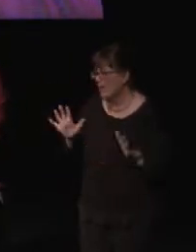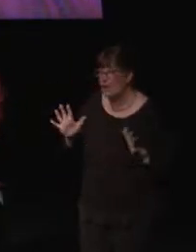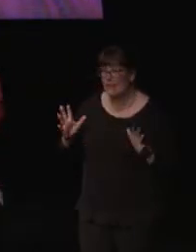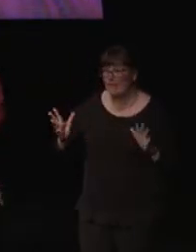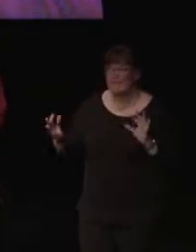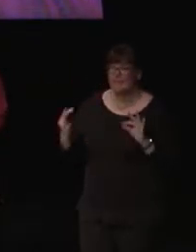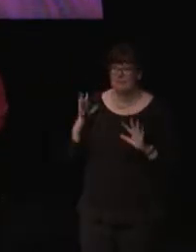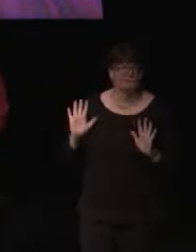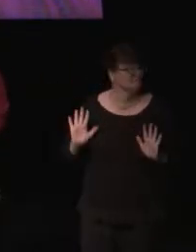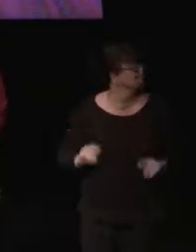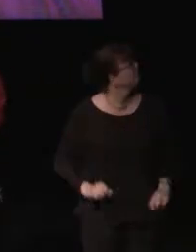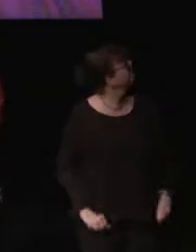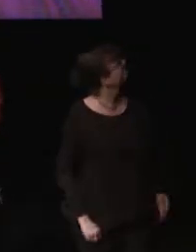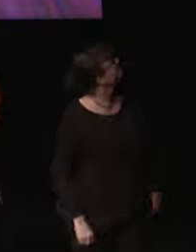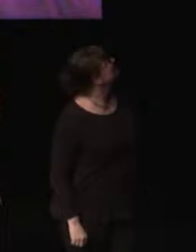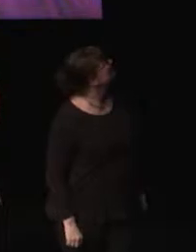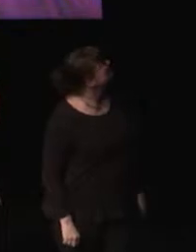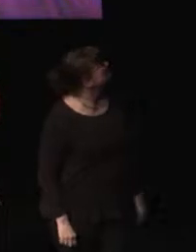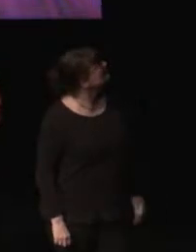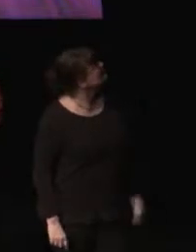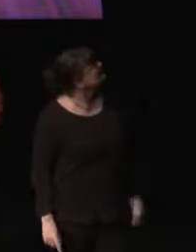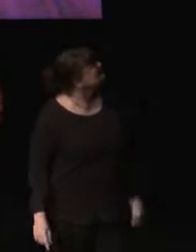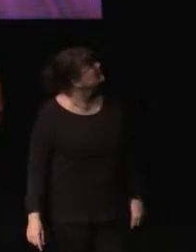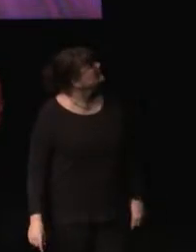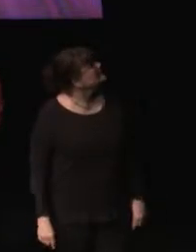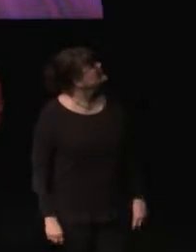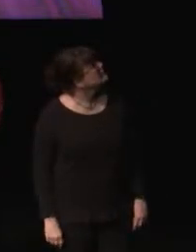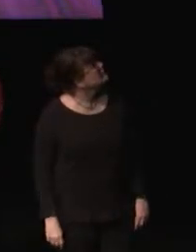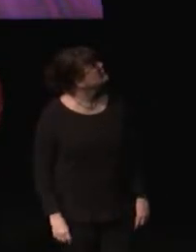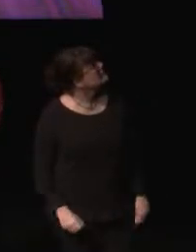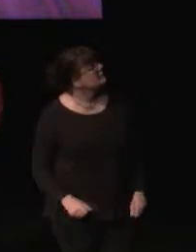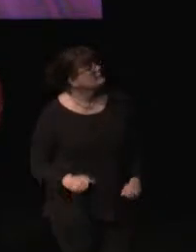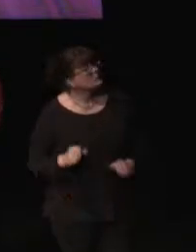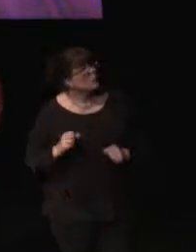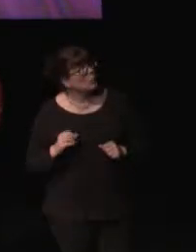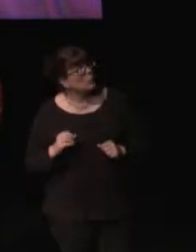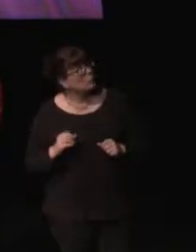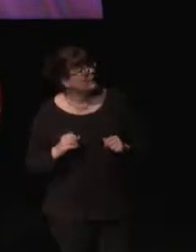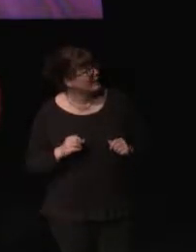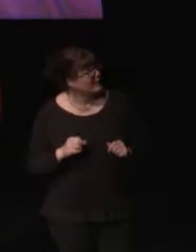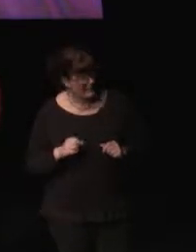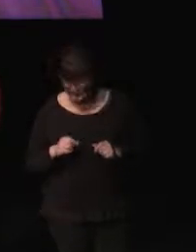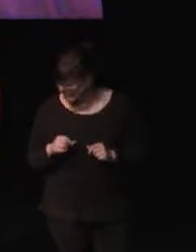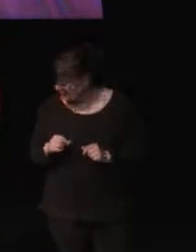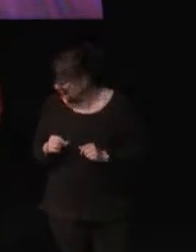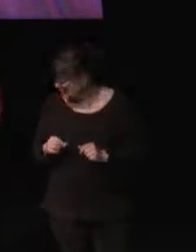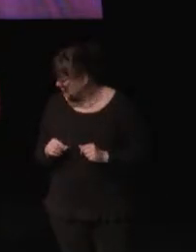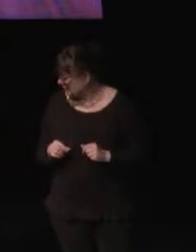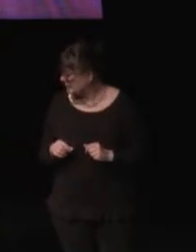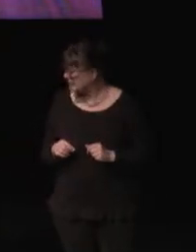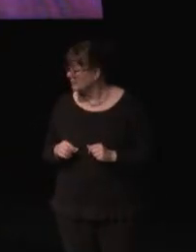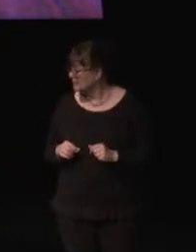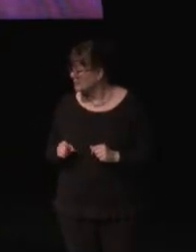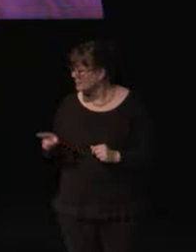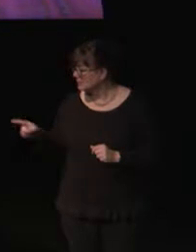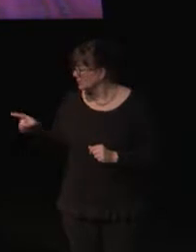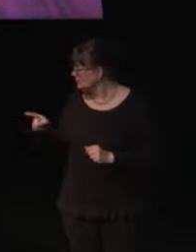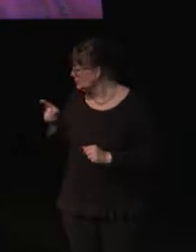Well, for sure... OK, I'm cheating. The mouse right there would help.